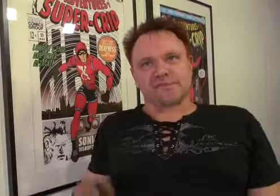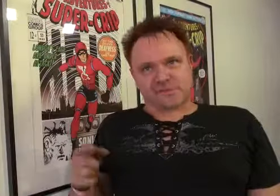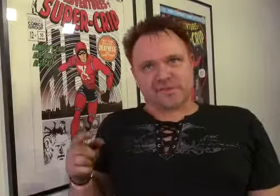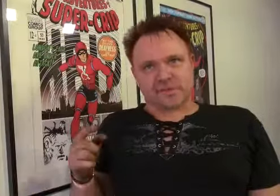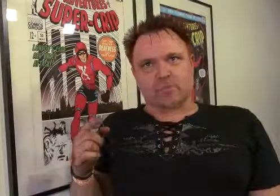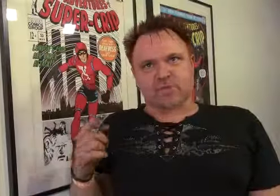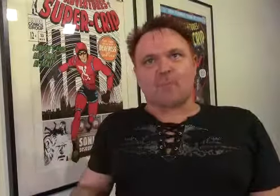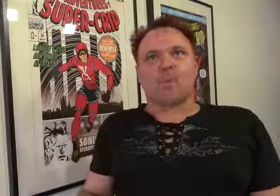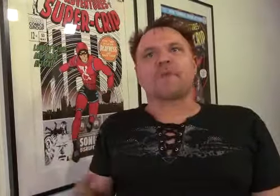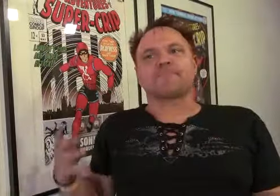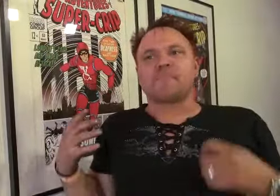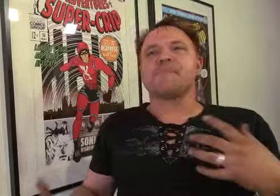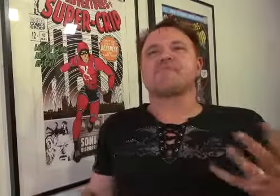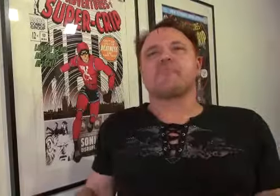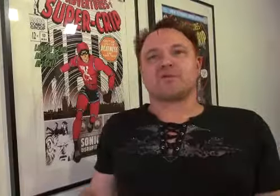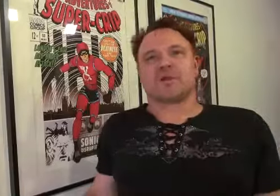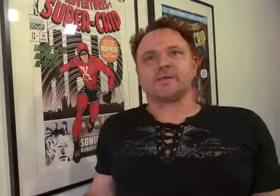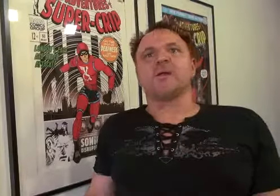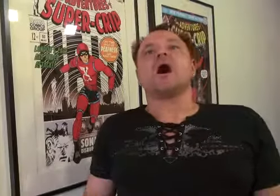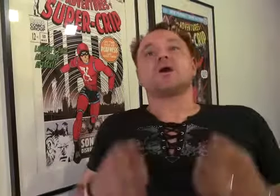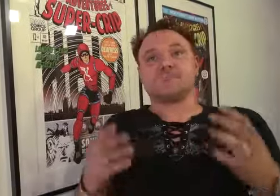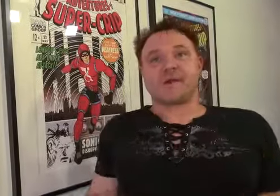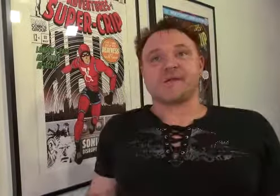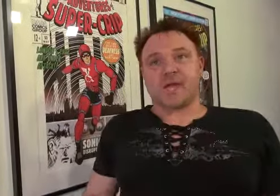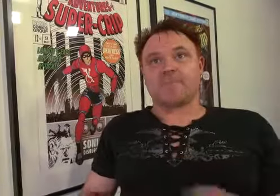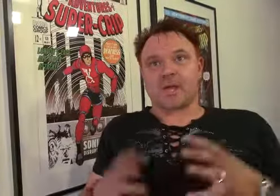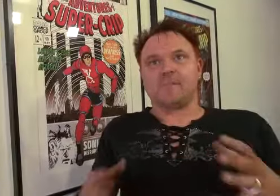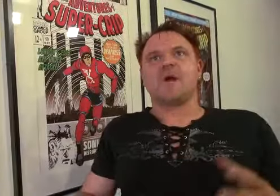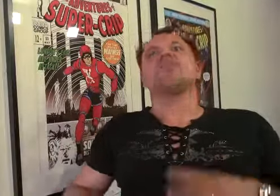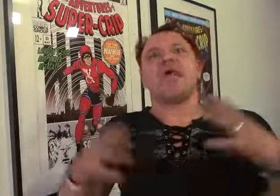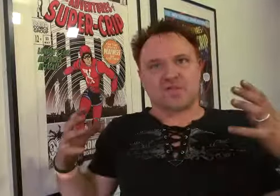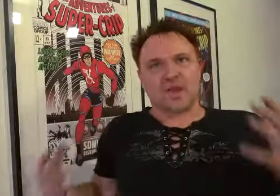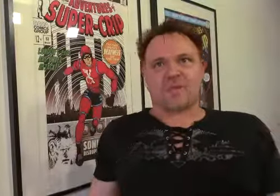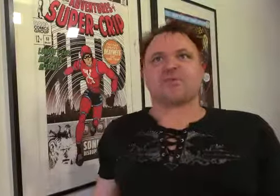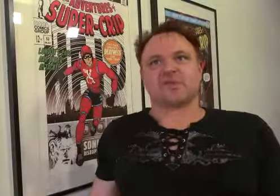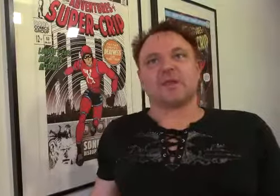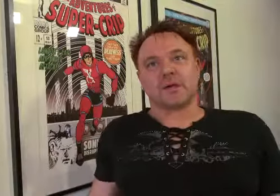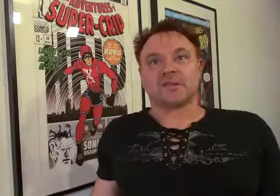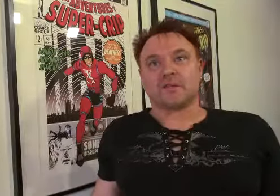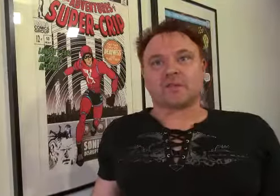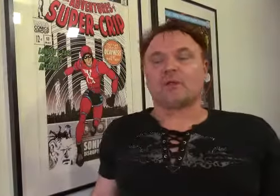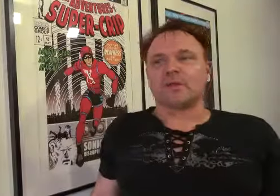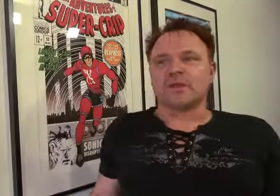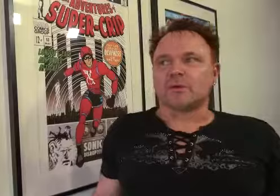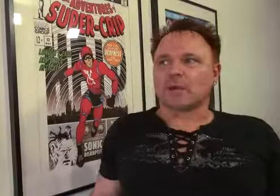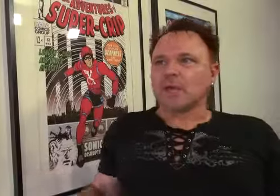I think that someone -- people from our scene are going to break and become the next celebrity artist, I really do